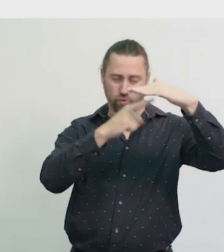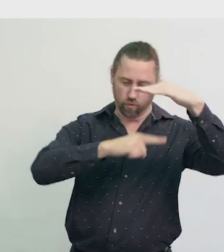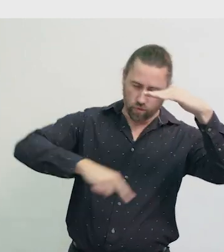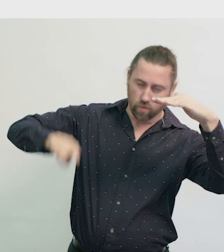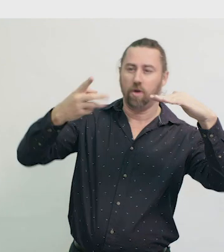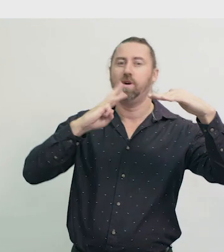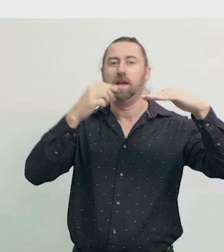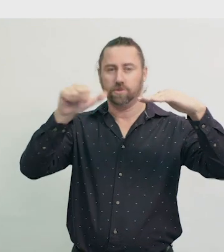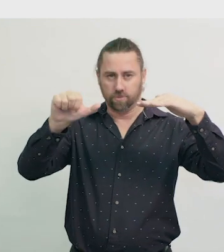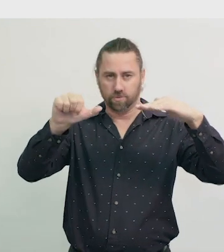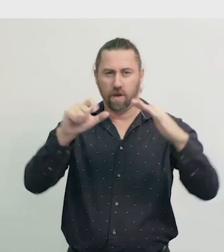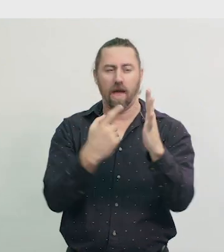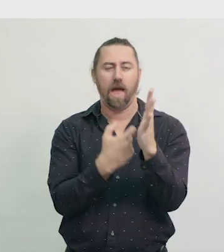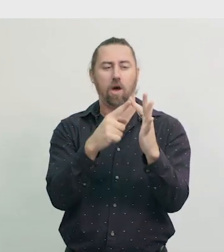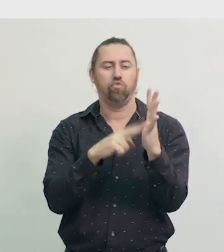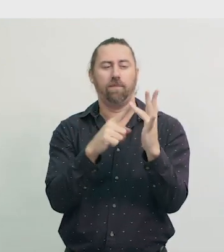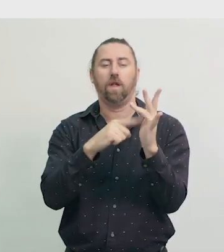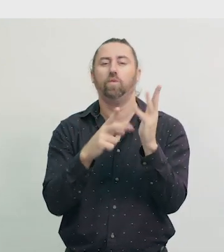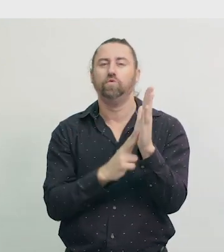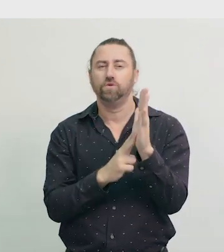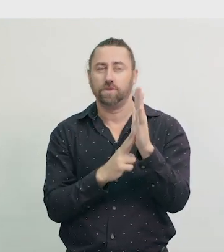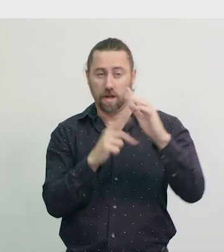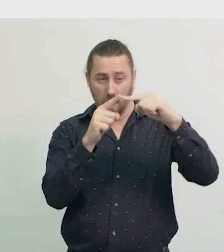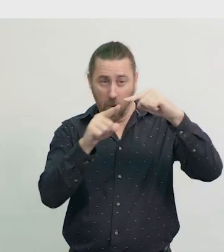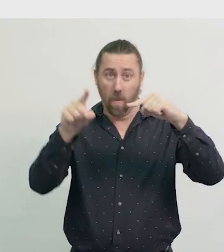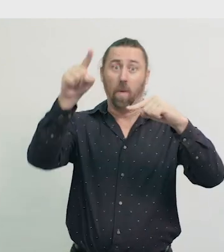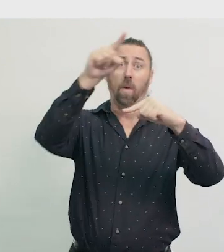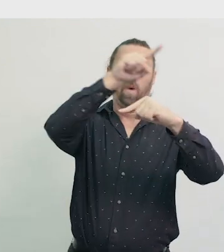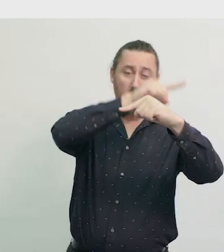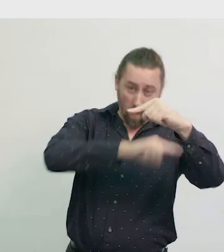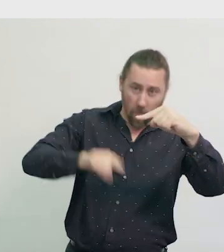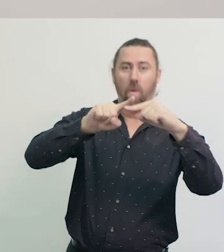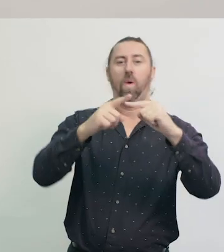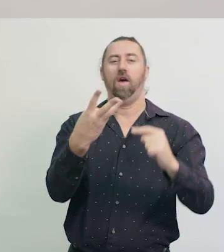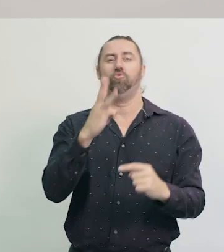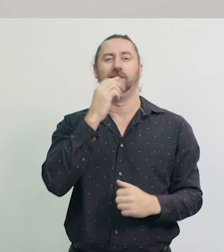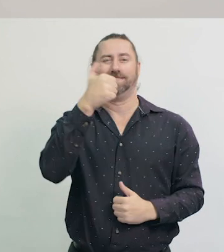A revolution is equal to exactly 360 degrees.